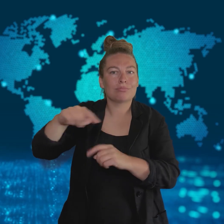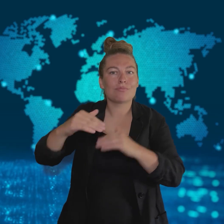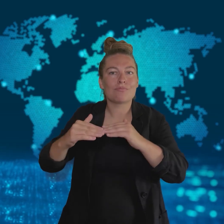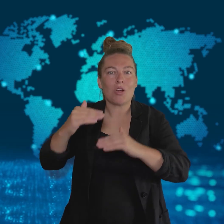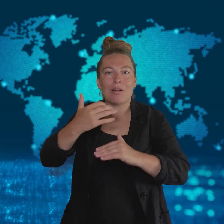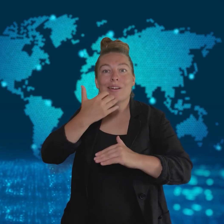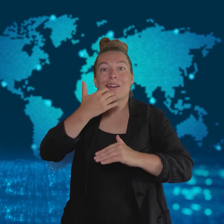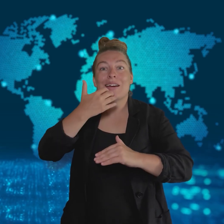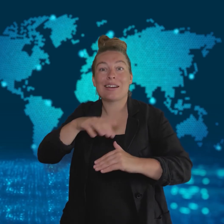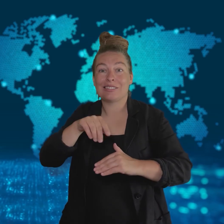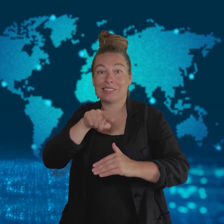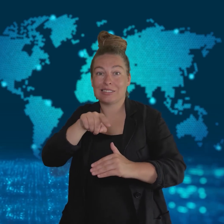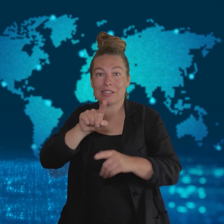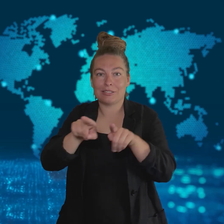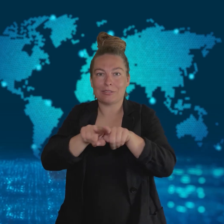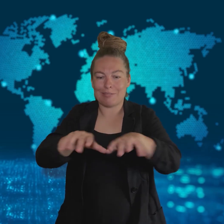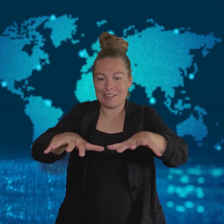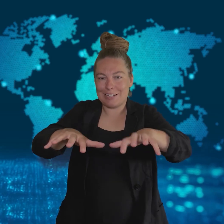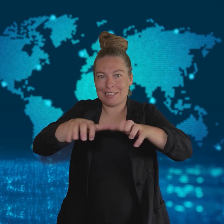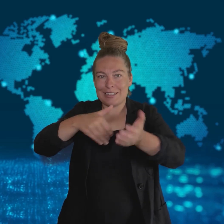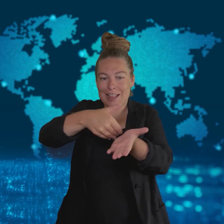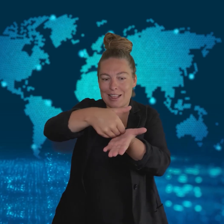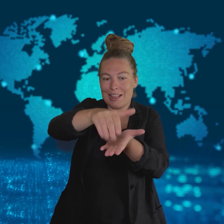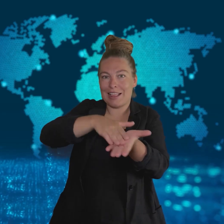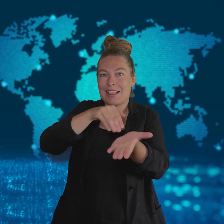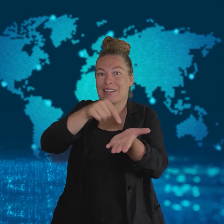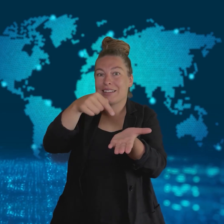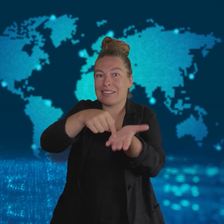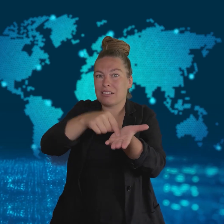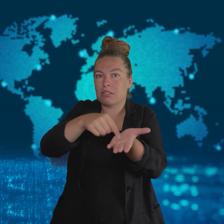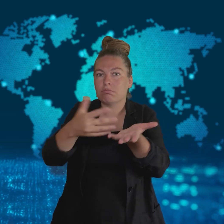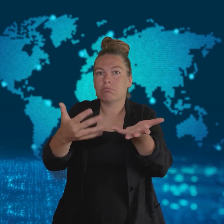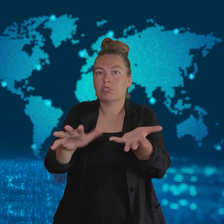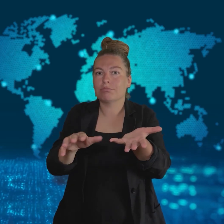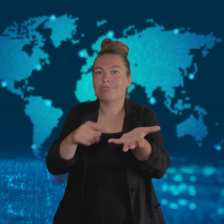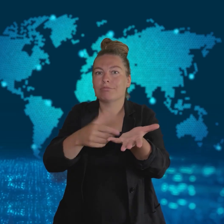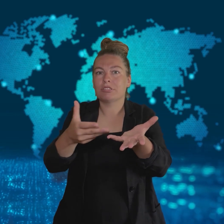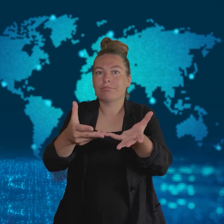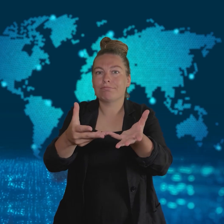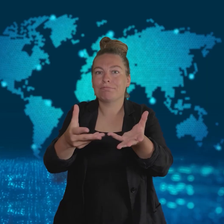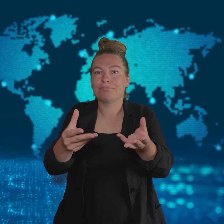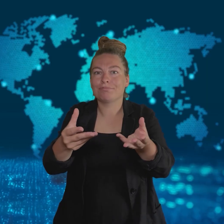Keeping mountain rock stable.